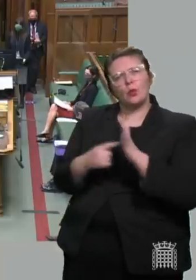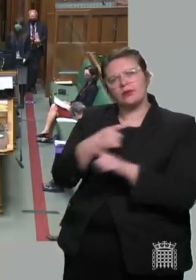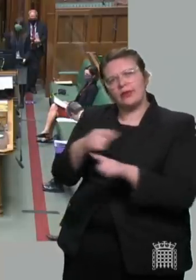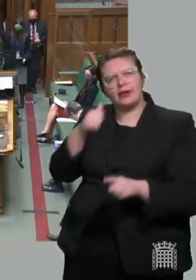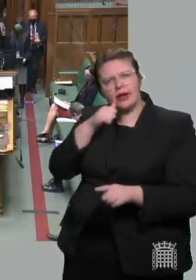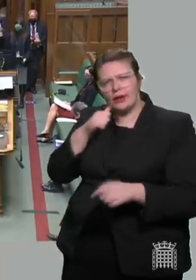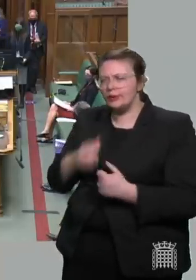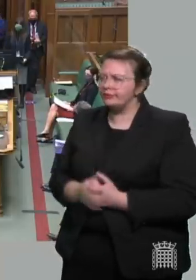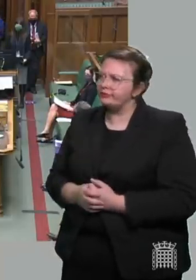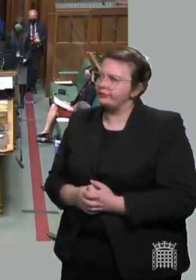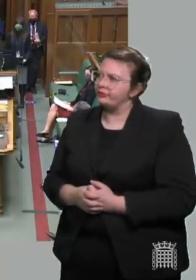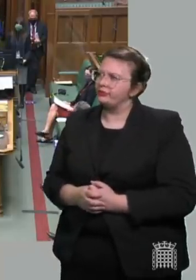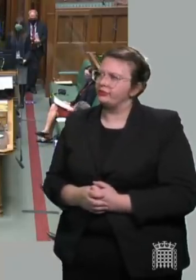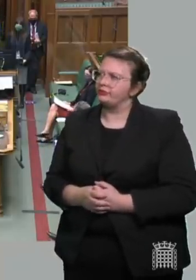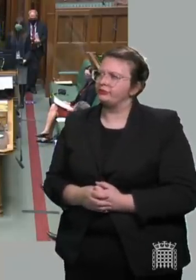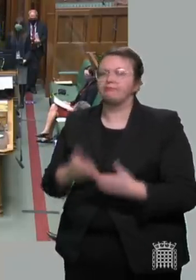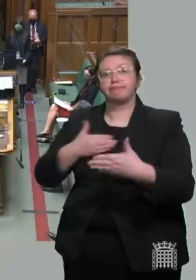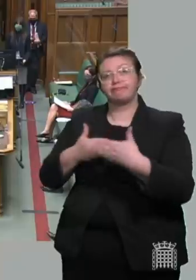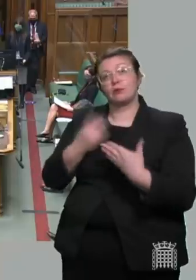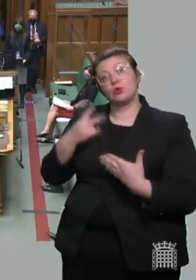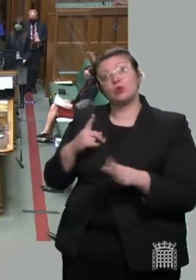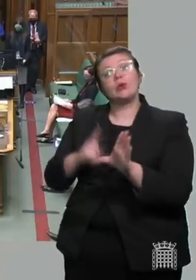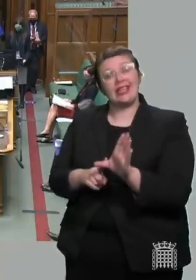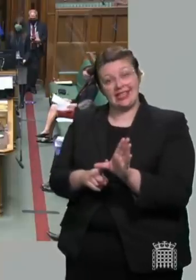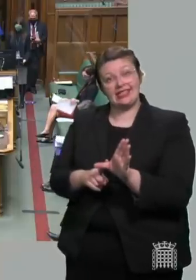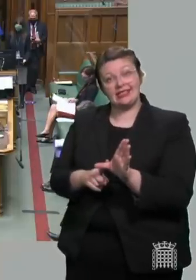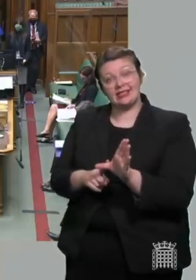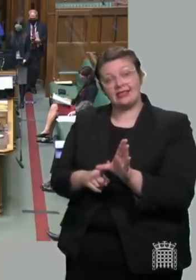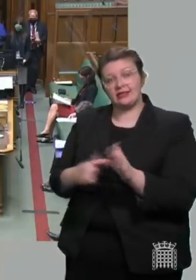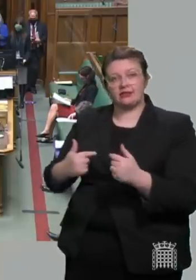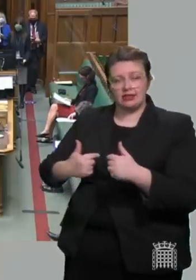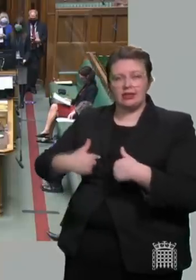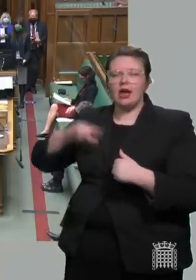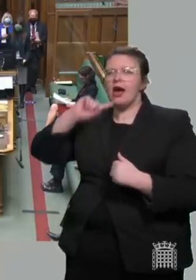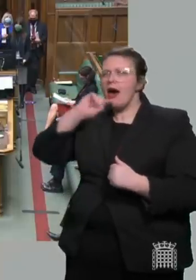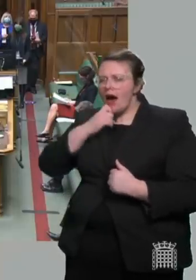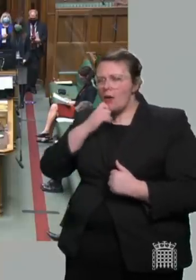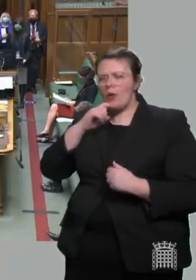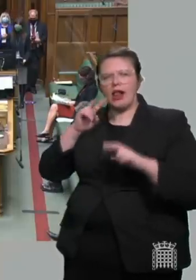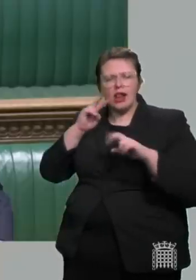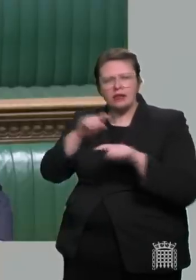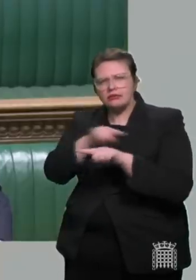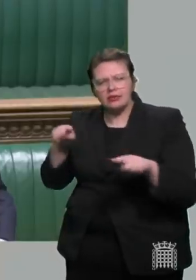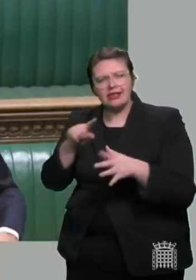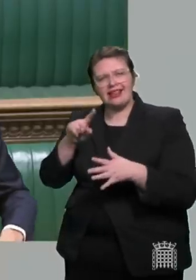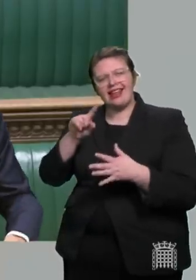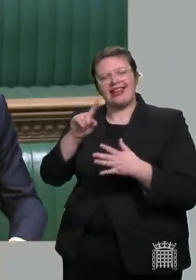For the next two years, I am also making the tax treatment of losses significantly